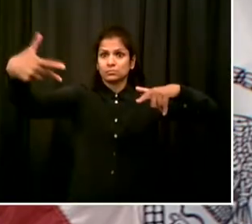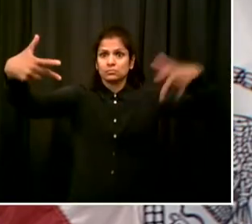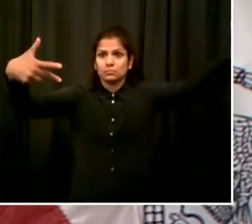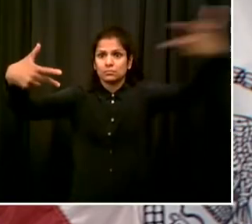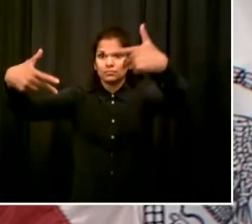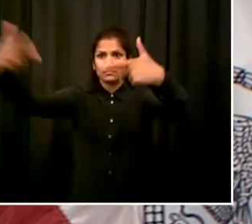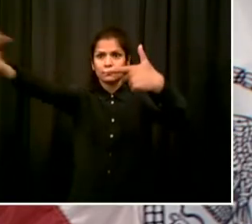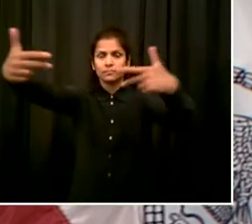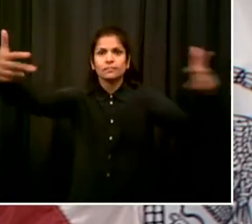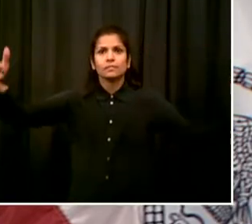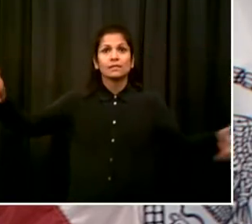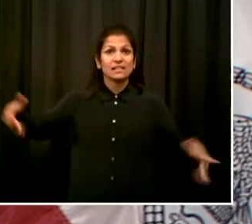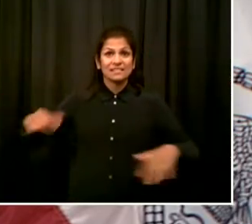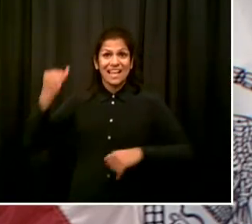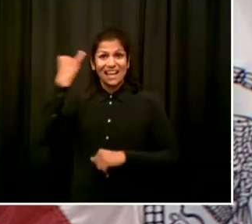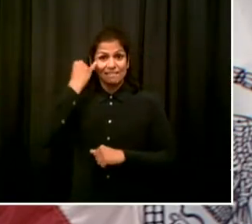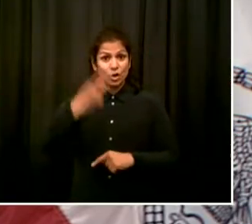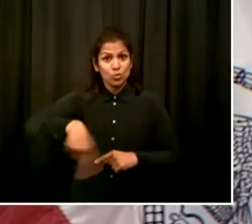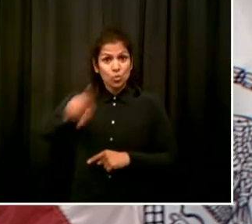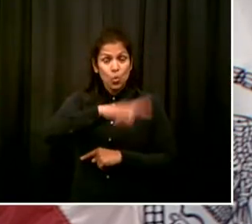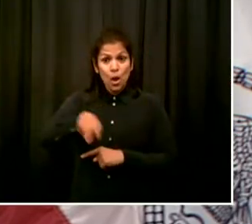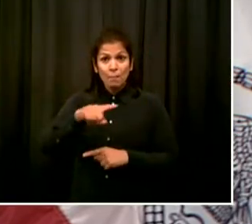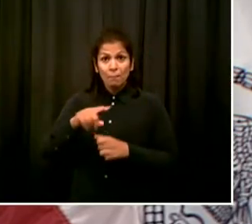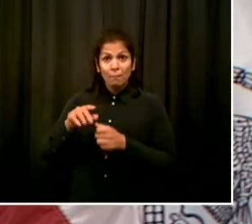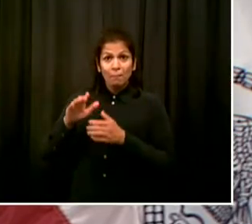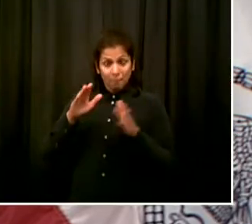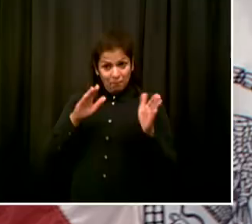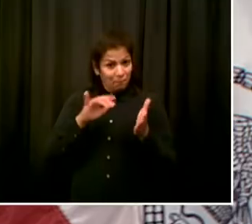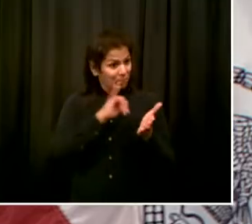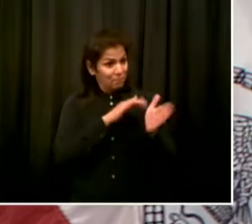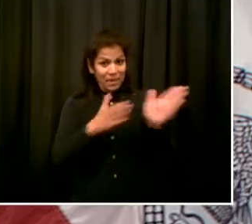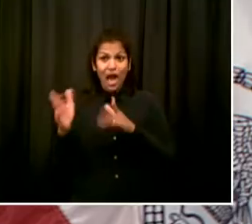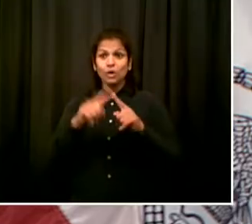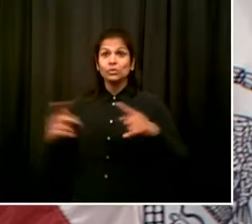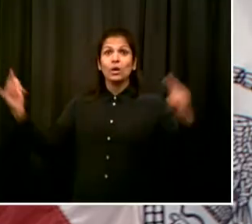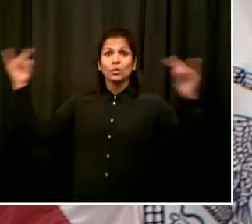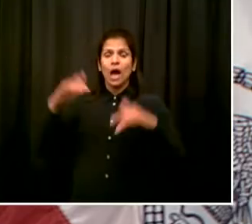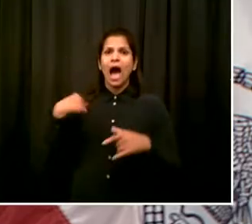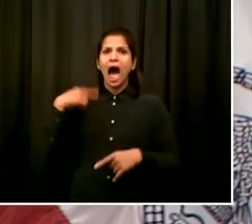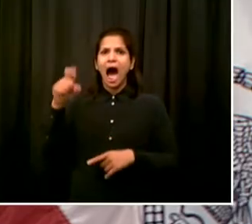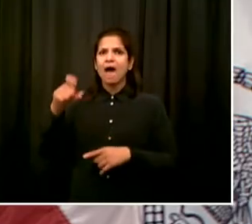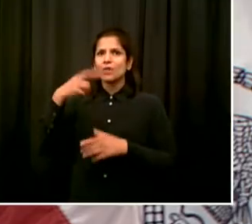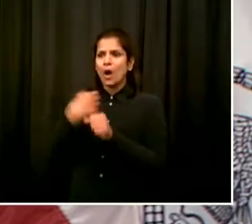CONFIRM THAT THEY ARE FROM THEE RAND THAT THEY WILL BE STAYING IN NEW